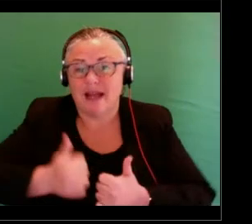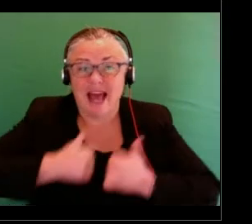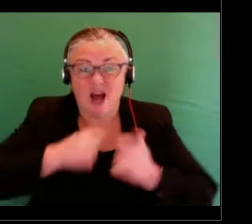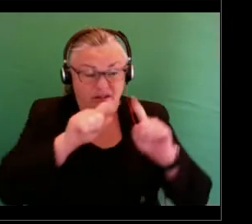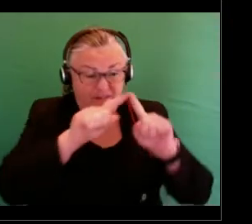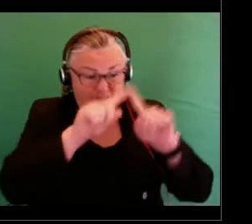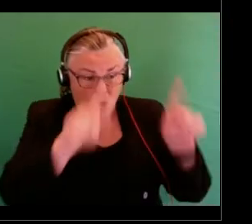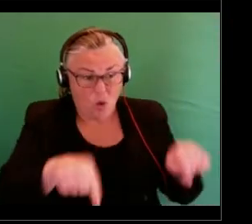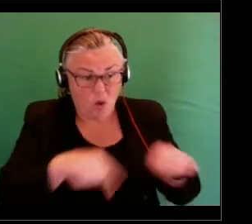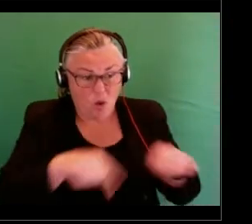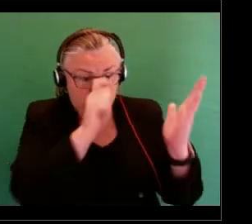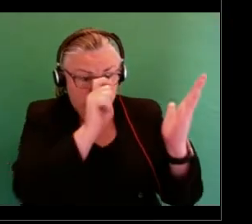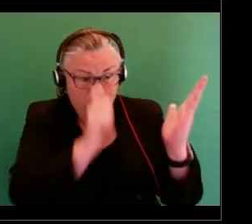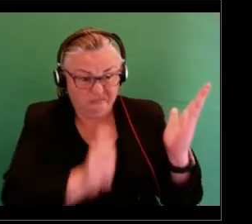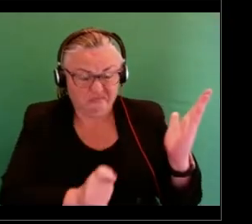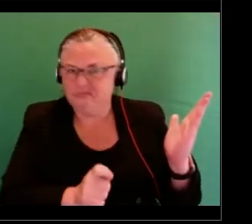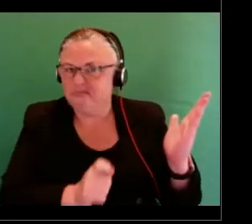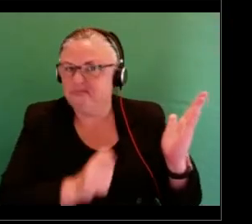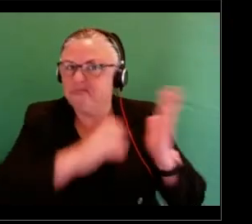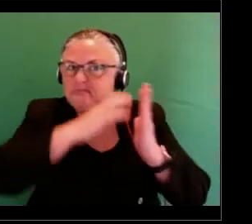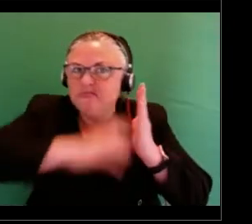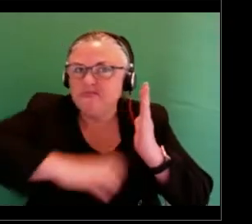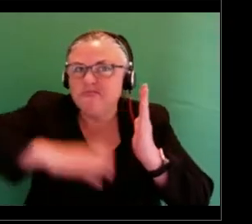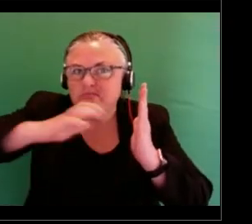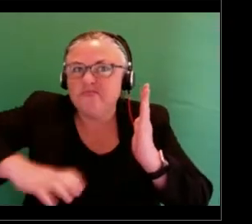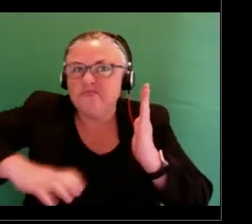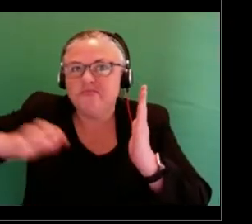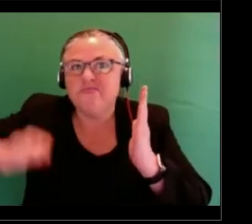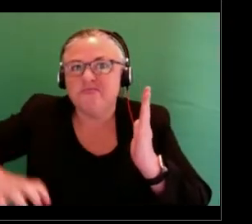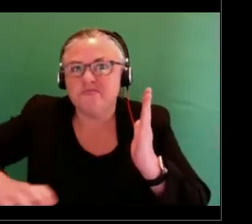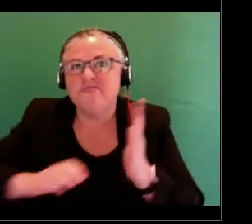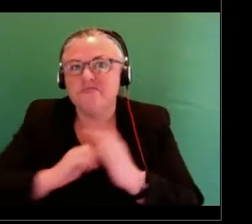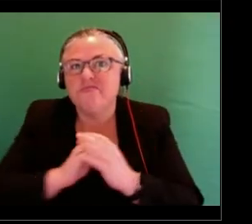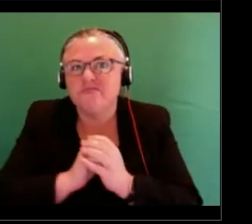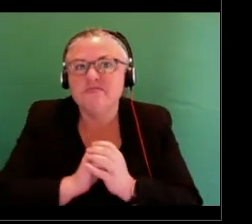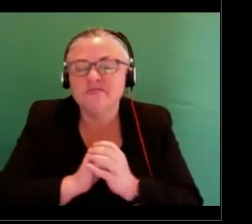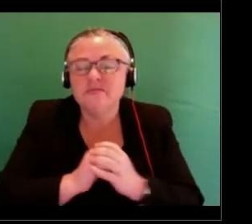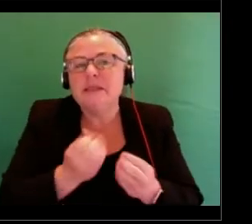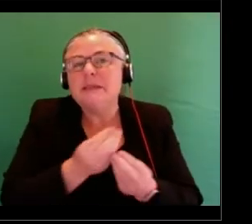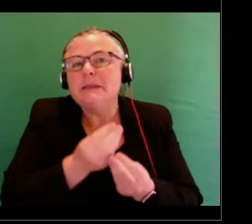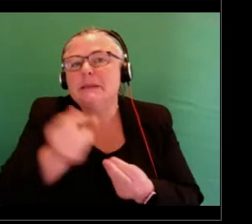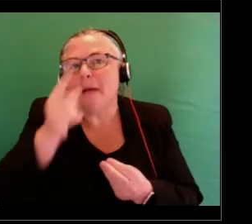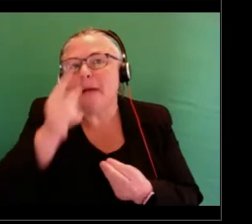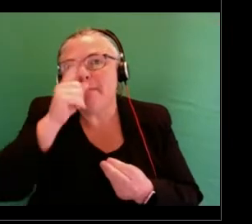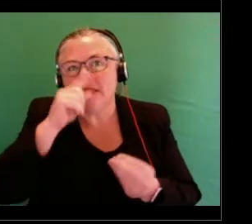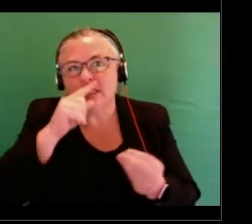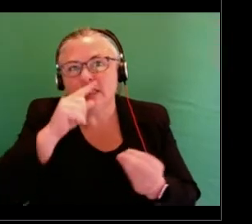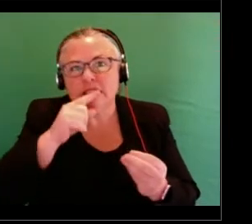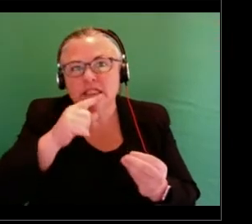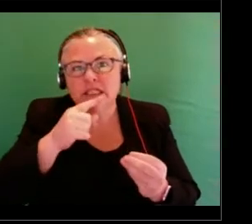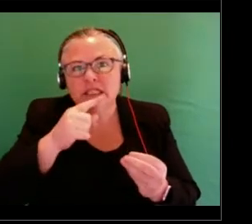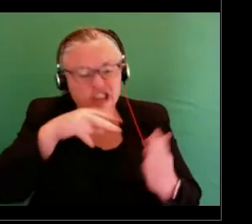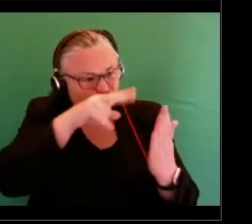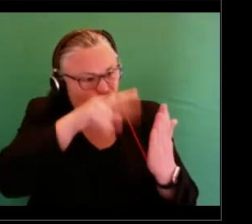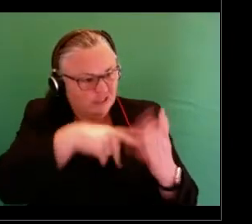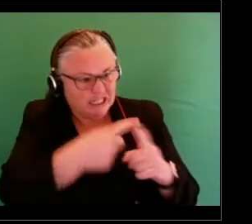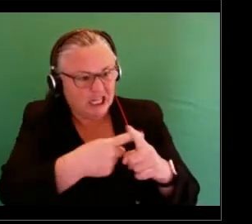Domestic violence services, we work with very closely and they send referrals. As well as QPS as well.